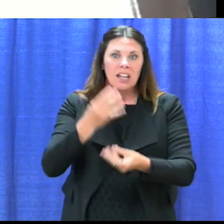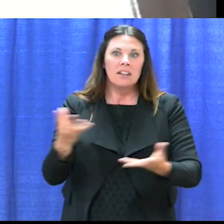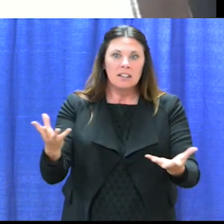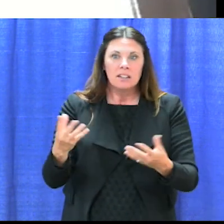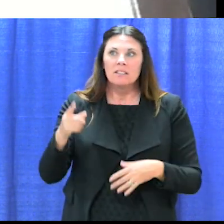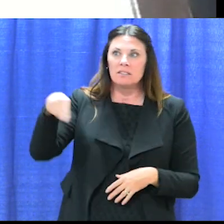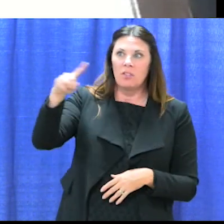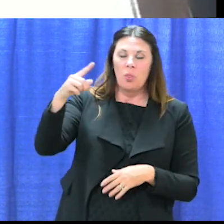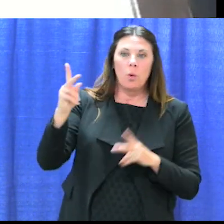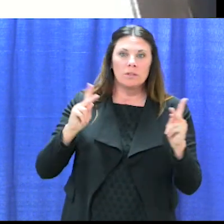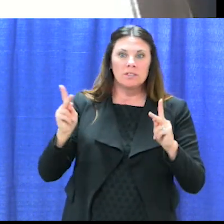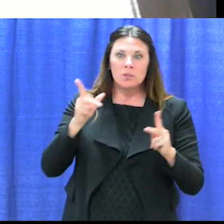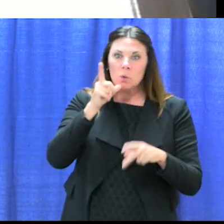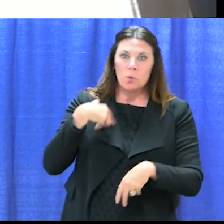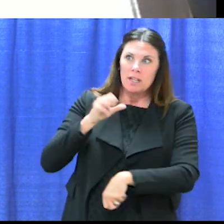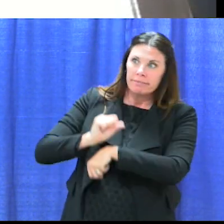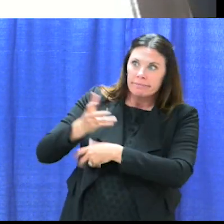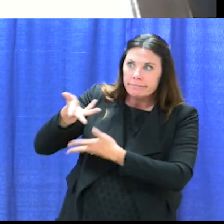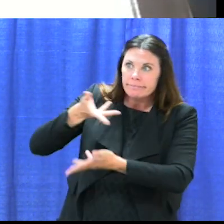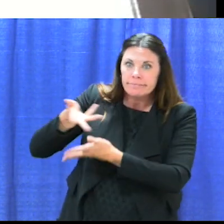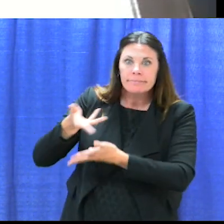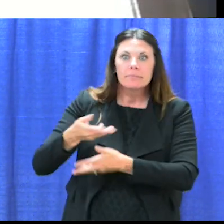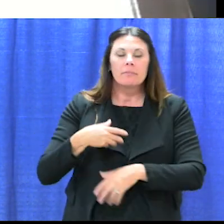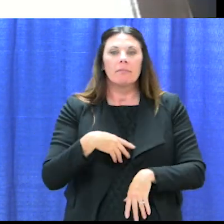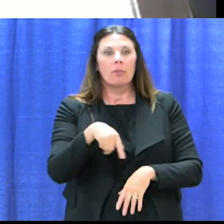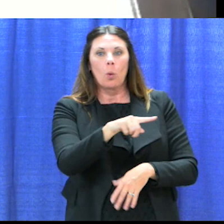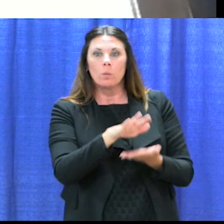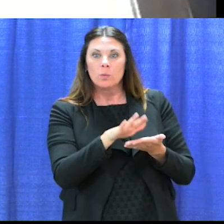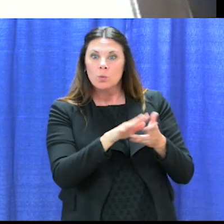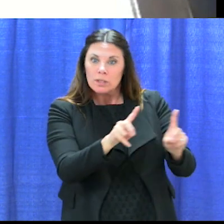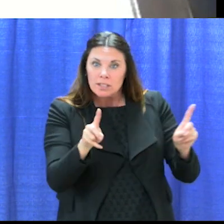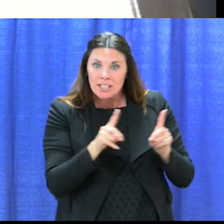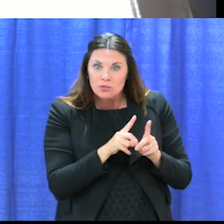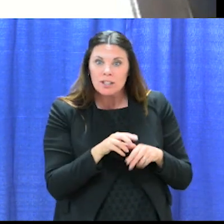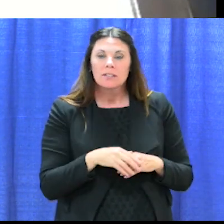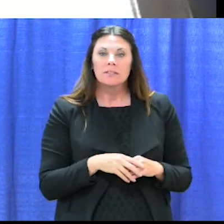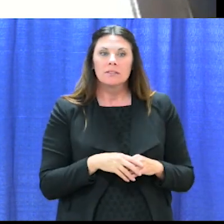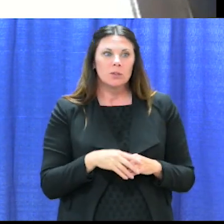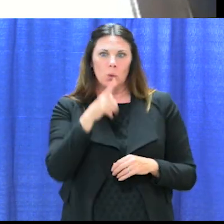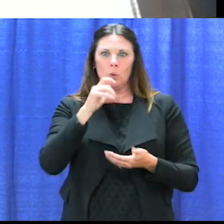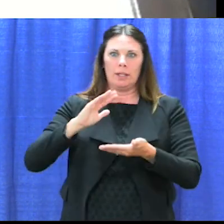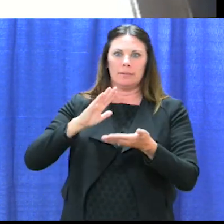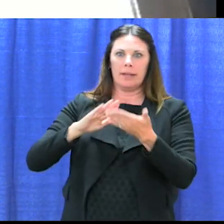elected officials that we work with, to school districts, and to community partner organizations